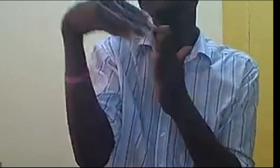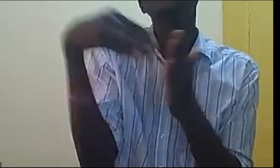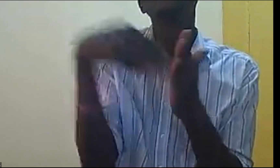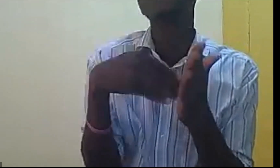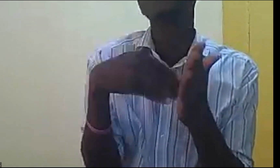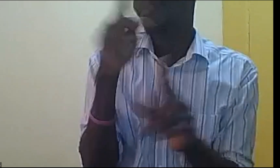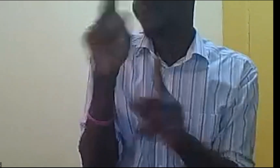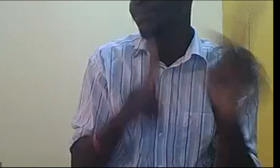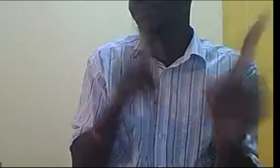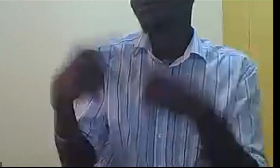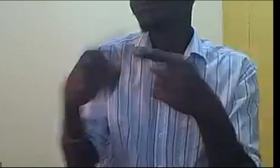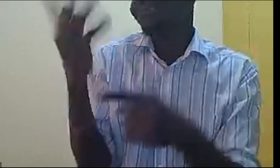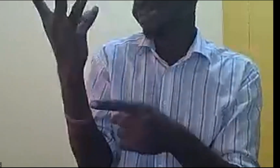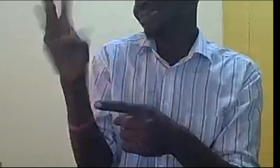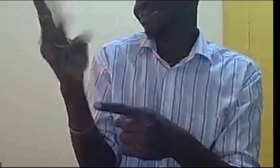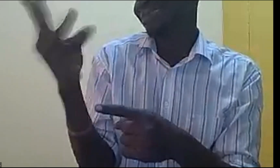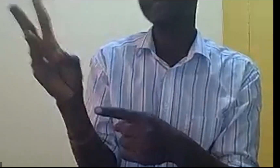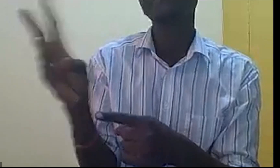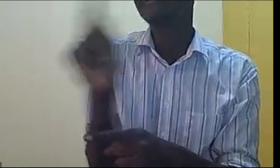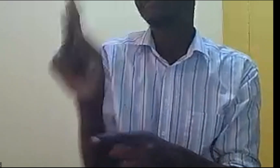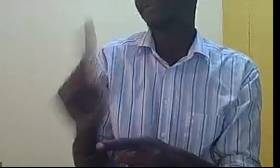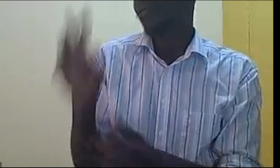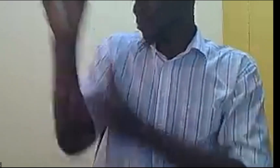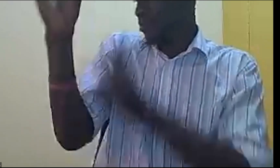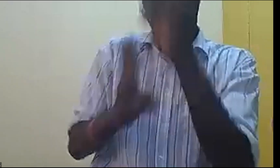of, they leave no one behind, requires the active involvement of people with disabilities at all.